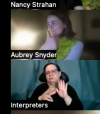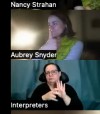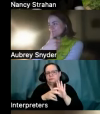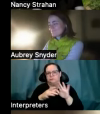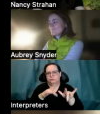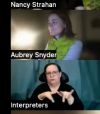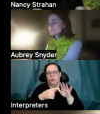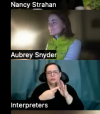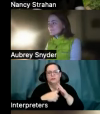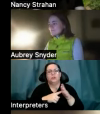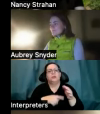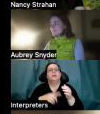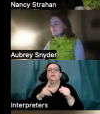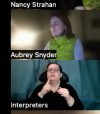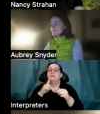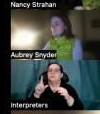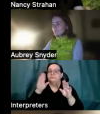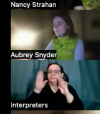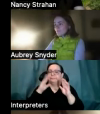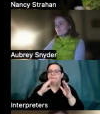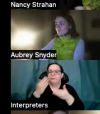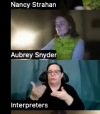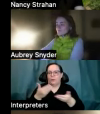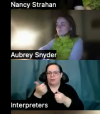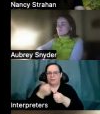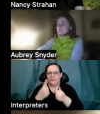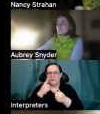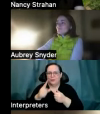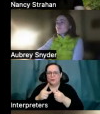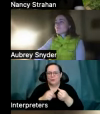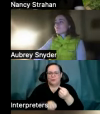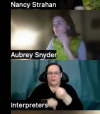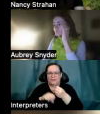Welcome, everyone to advocacy essentials. I just want to start